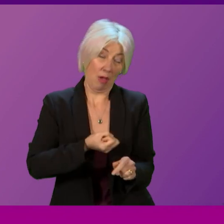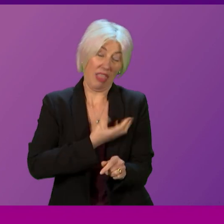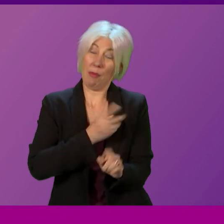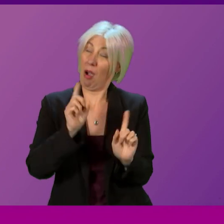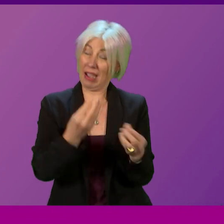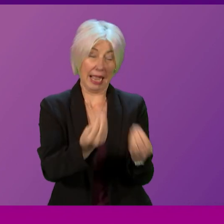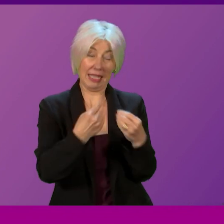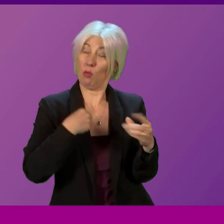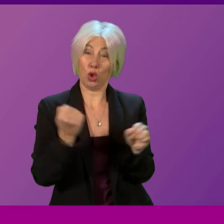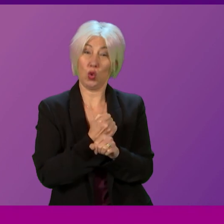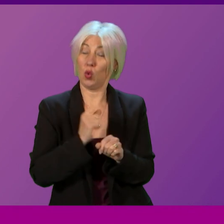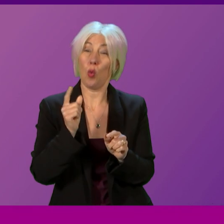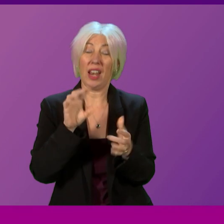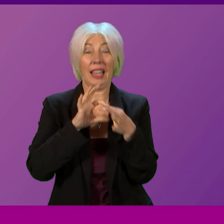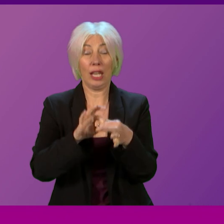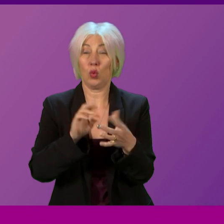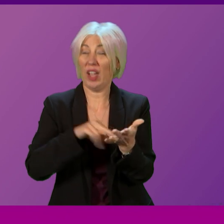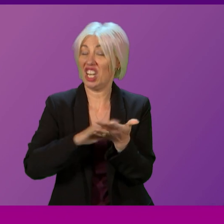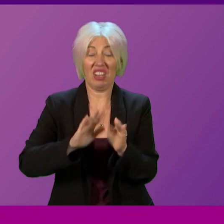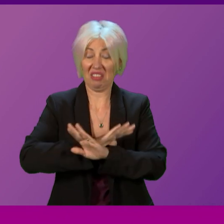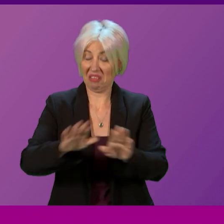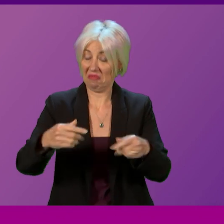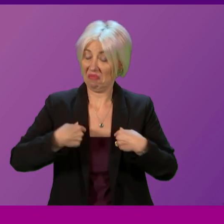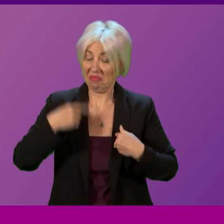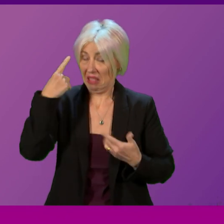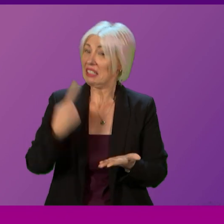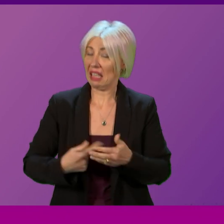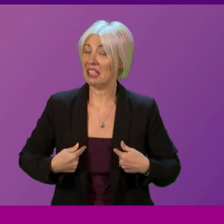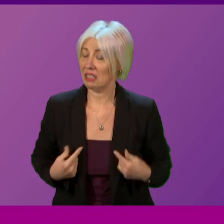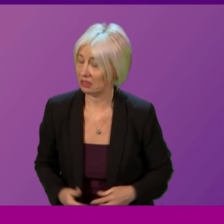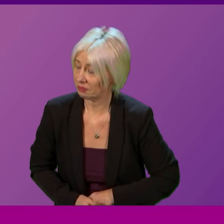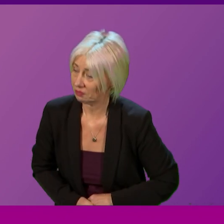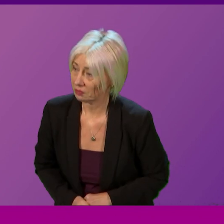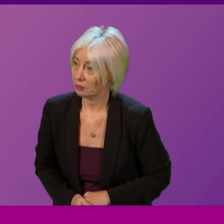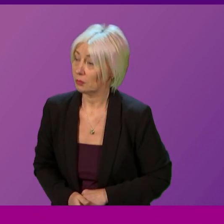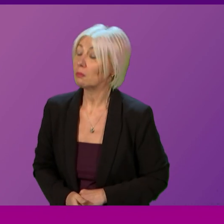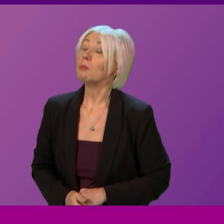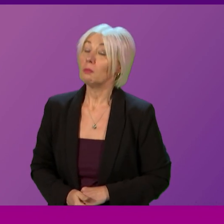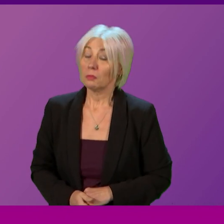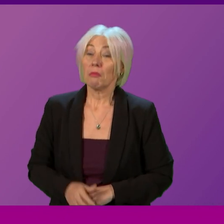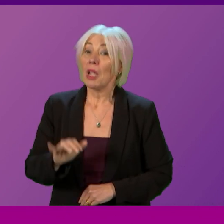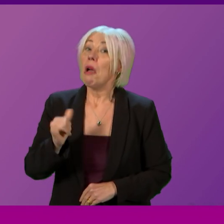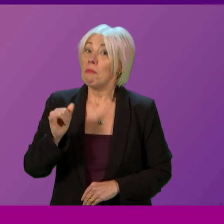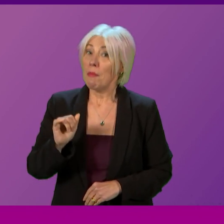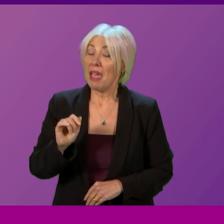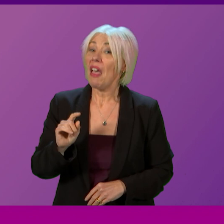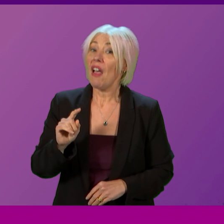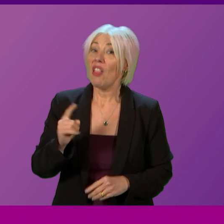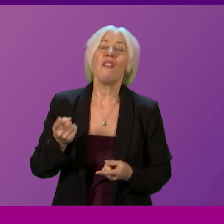from the Conservatives, I will take none from Labour. Perhaps the First Minister will take lessons from the people who are having to actually